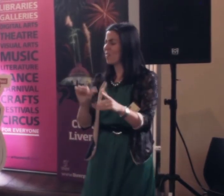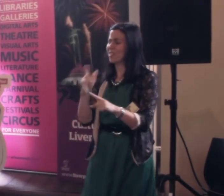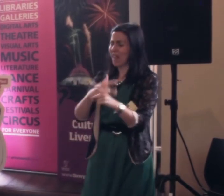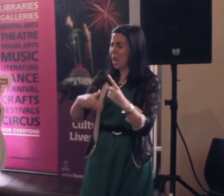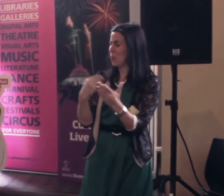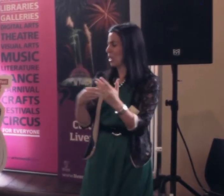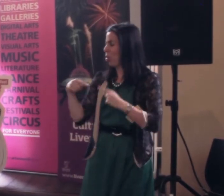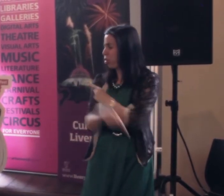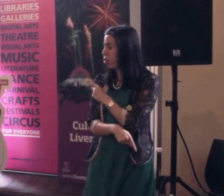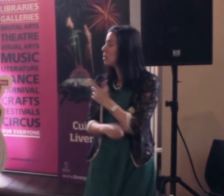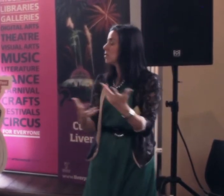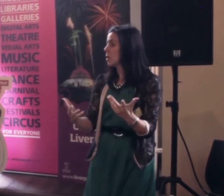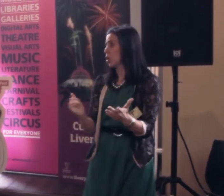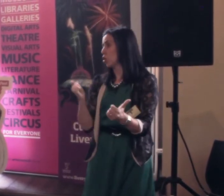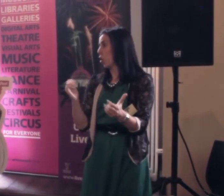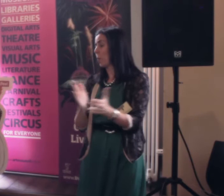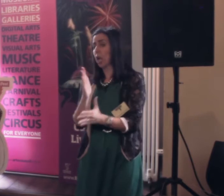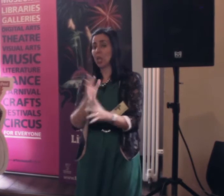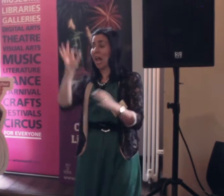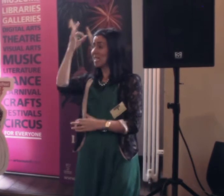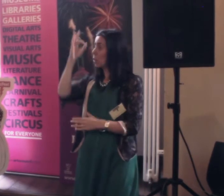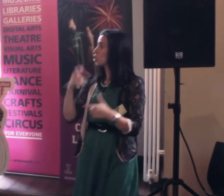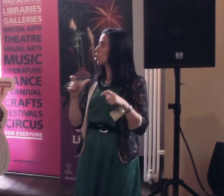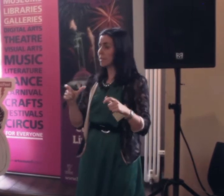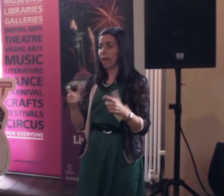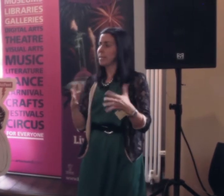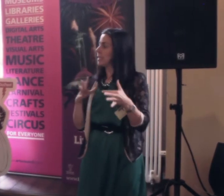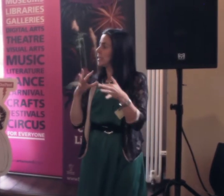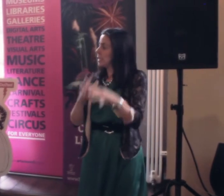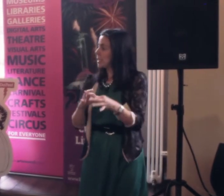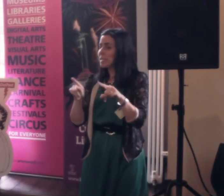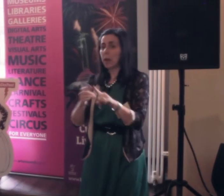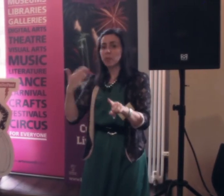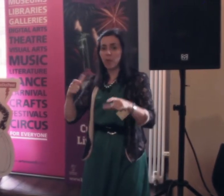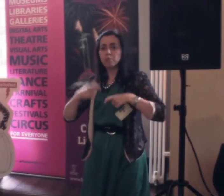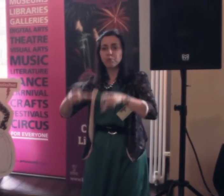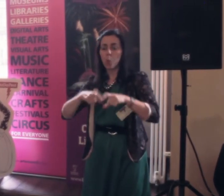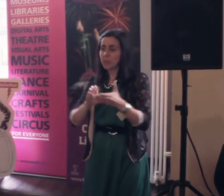and that’s why it gives us great pleasure as a council to try and remain as committed as we can during these difficult times